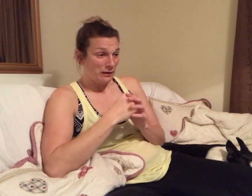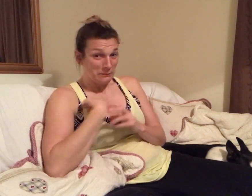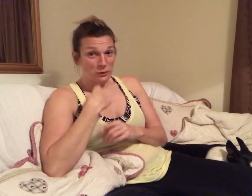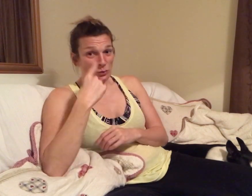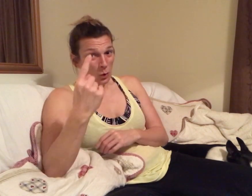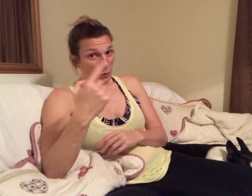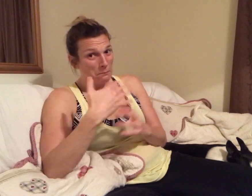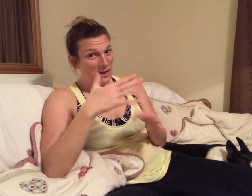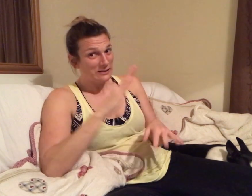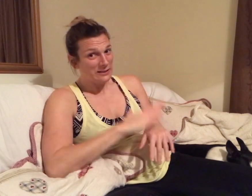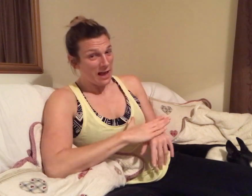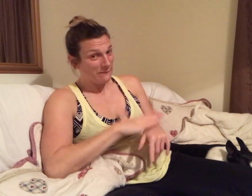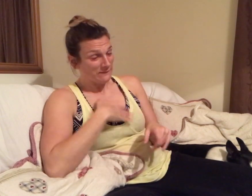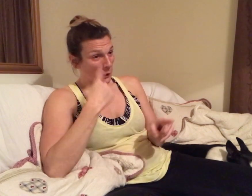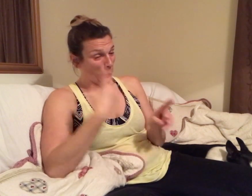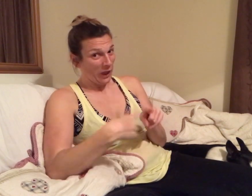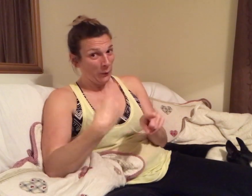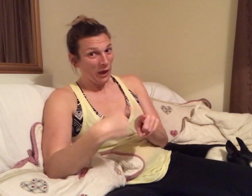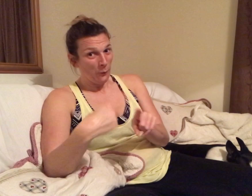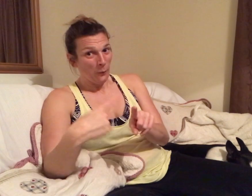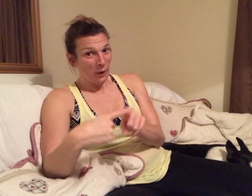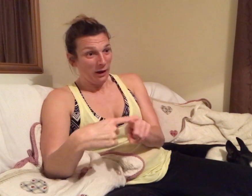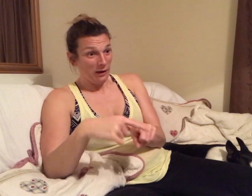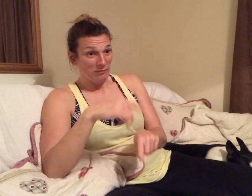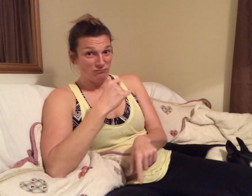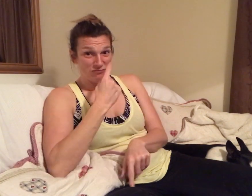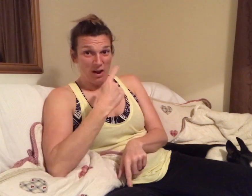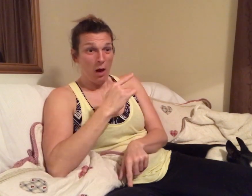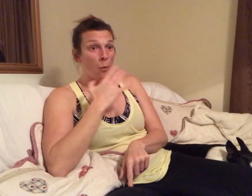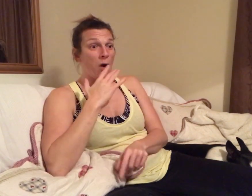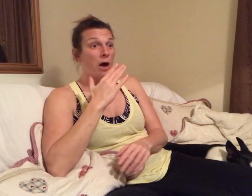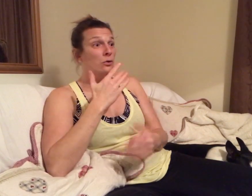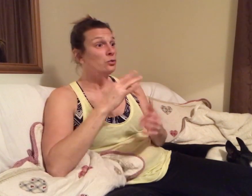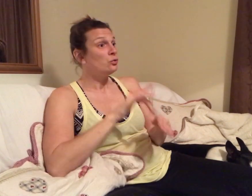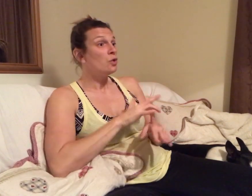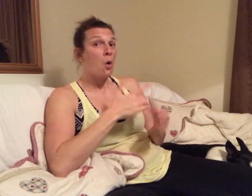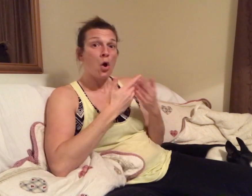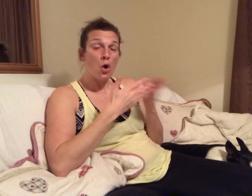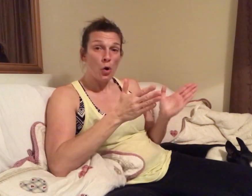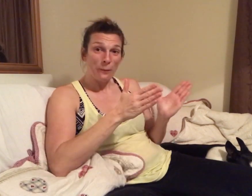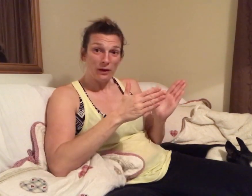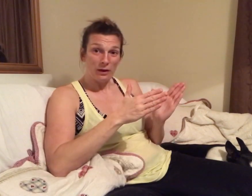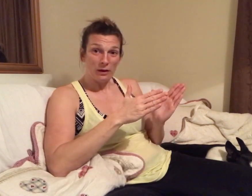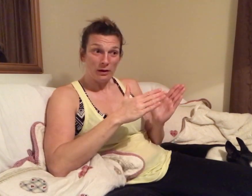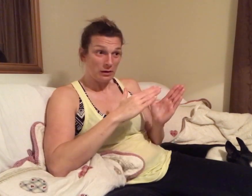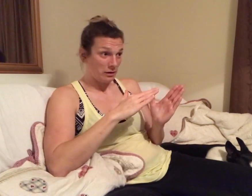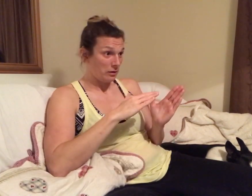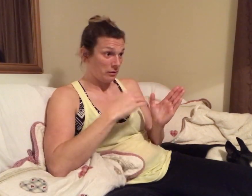I know I've been saying things are happening quickly, but I realised, that when the show opens,